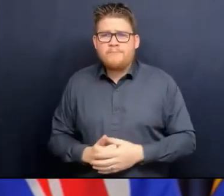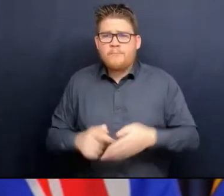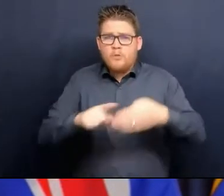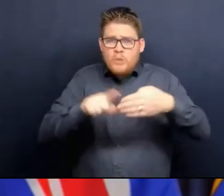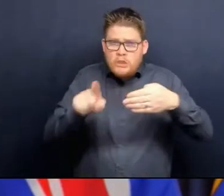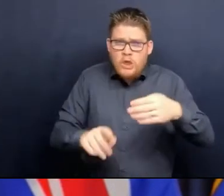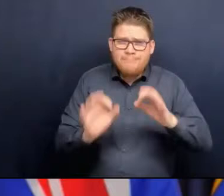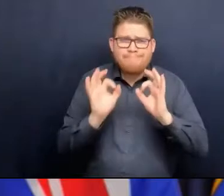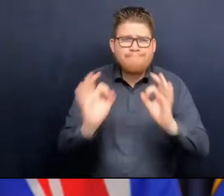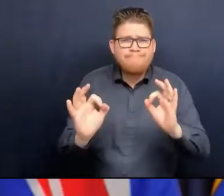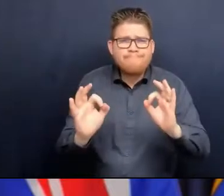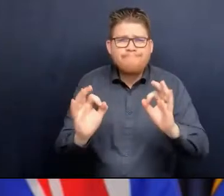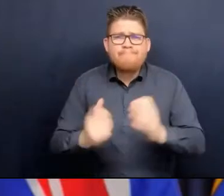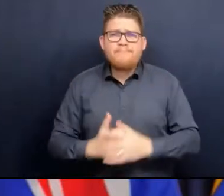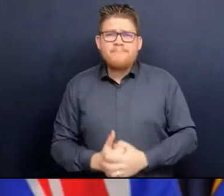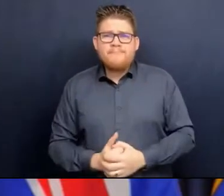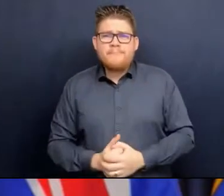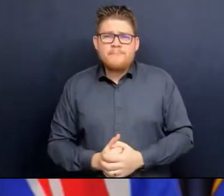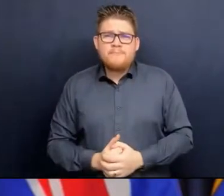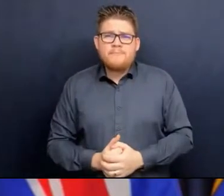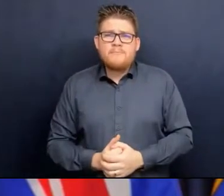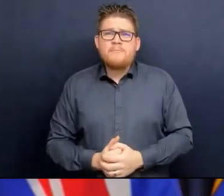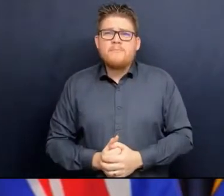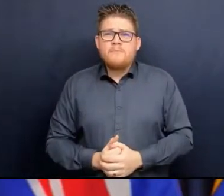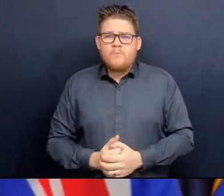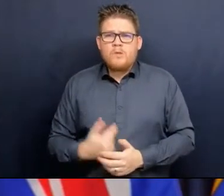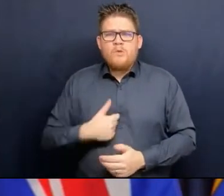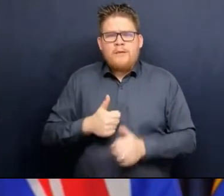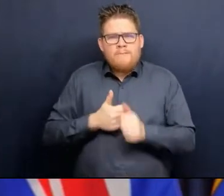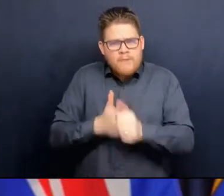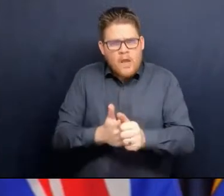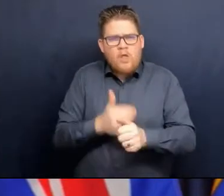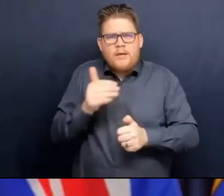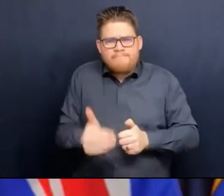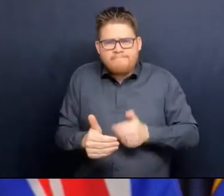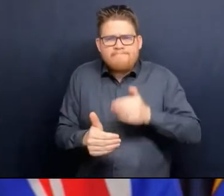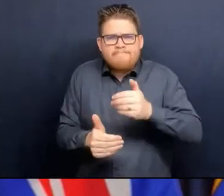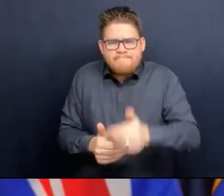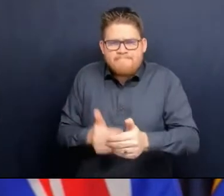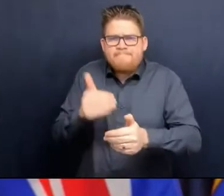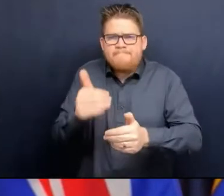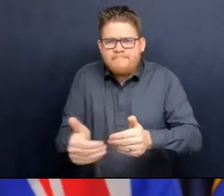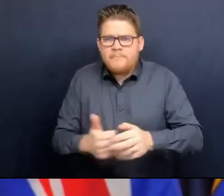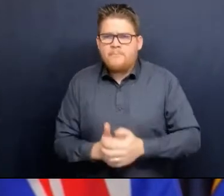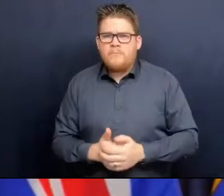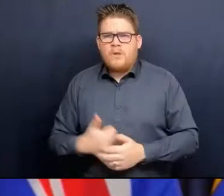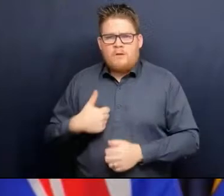think when province just announced changes today. And so we're going to continue to